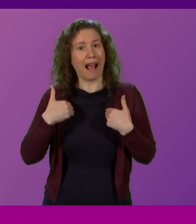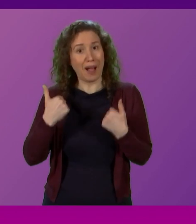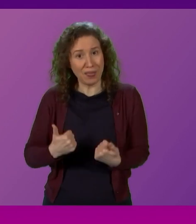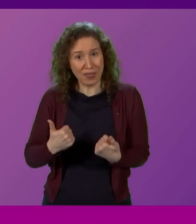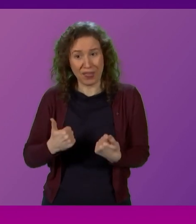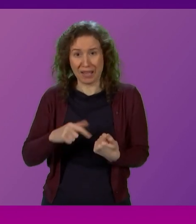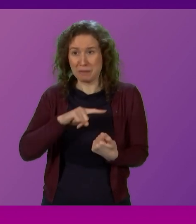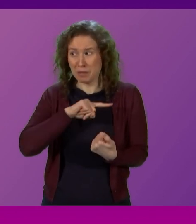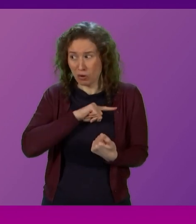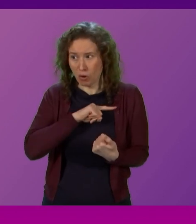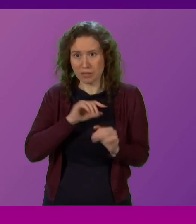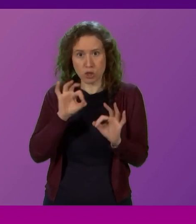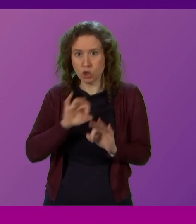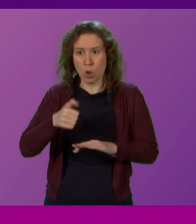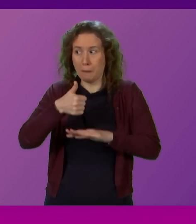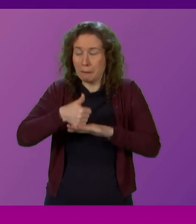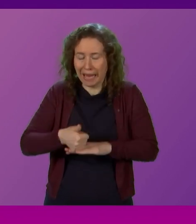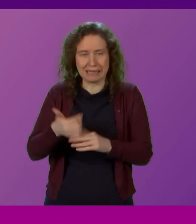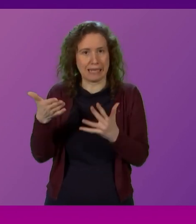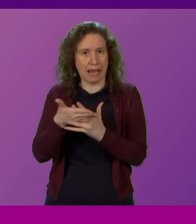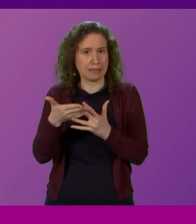for the want of basic access to primary care.